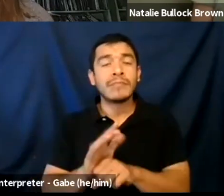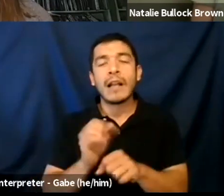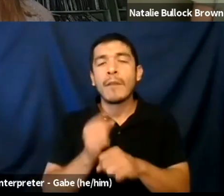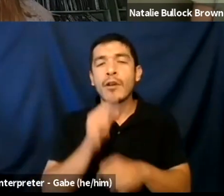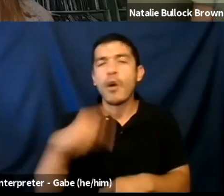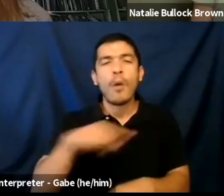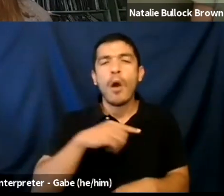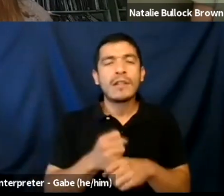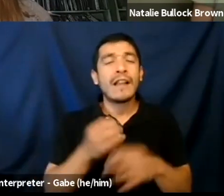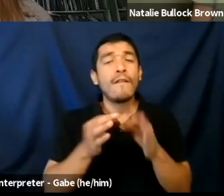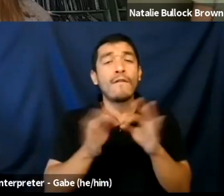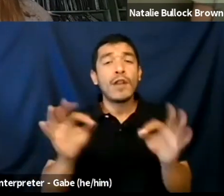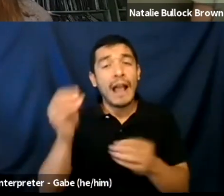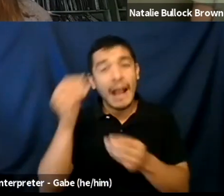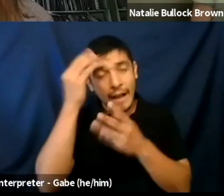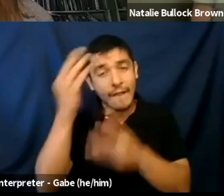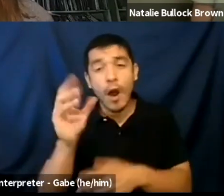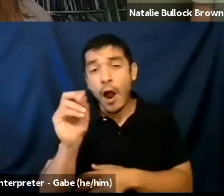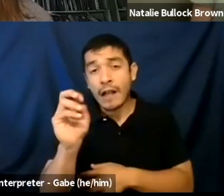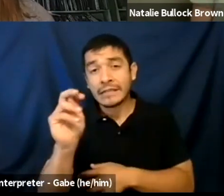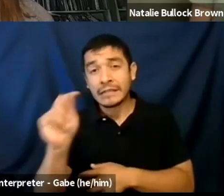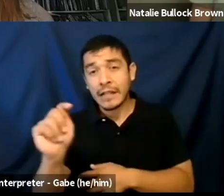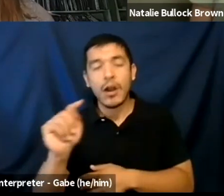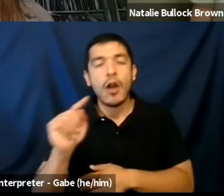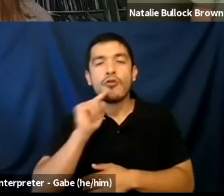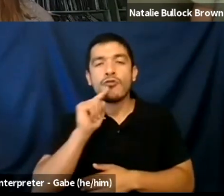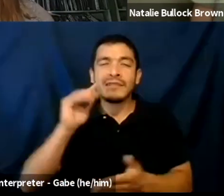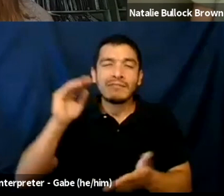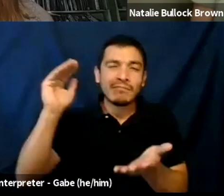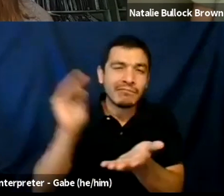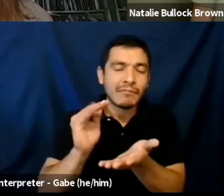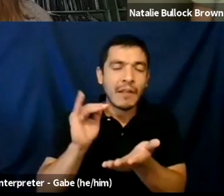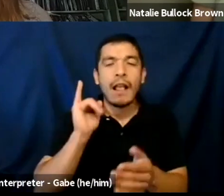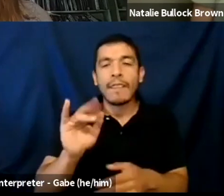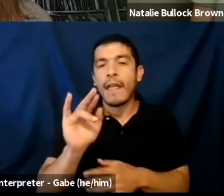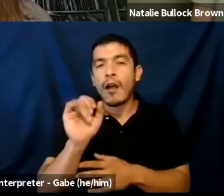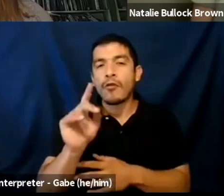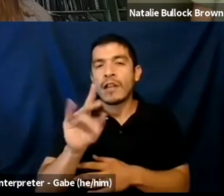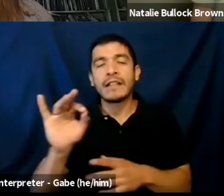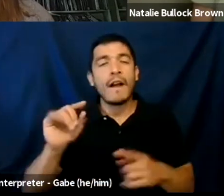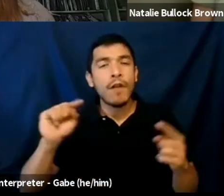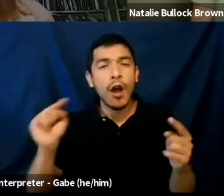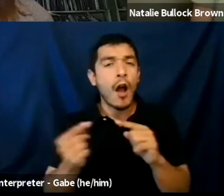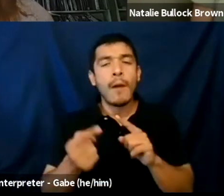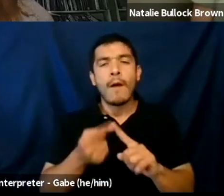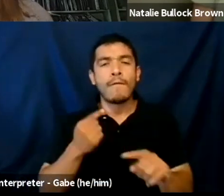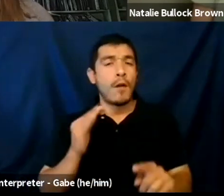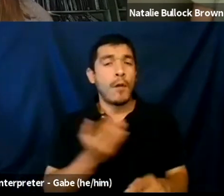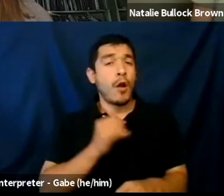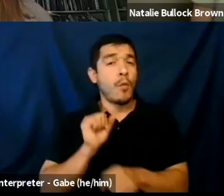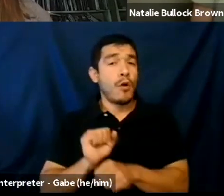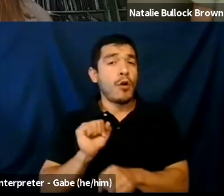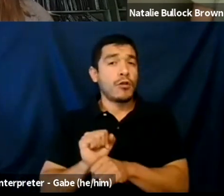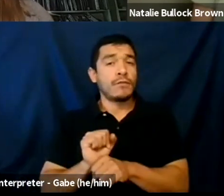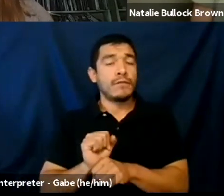is so we really are minimizing the risk of harm coming from the work that we do. I can say from my own practice